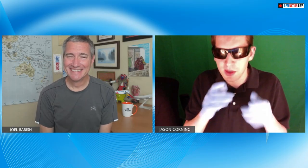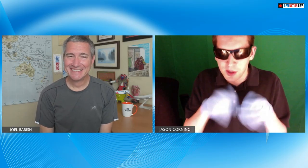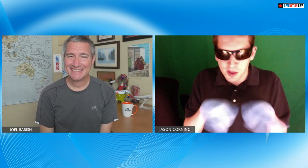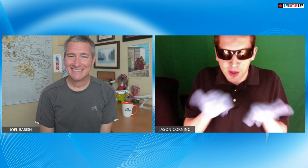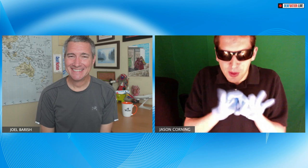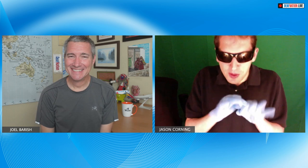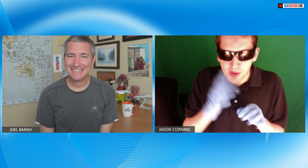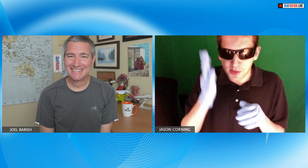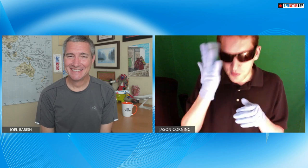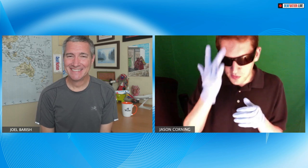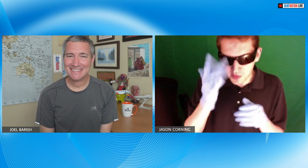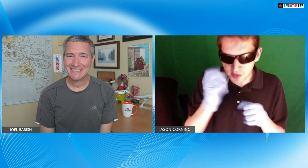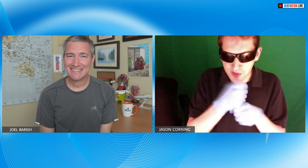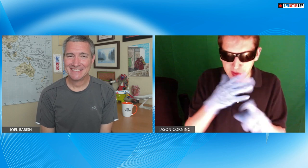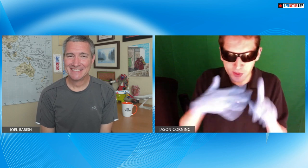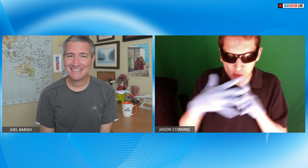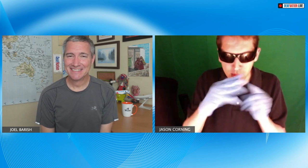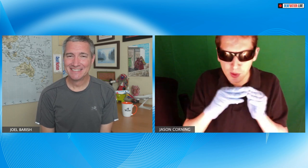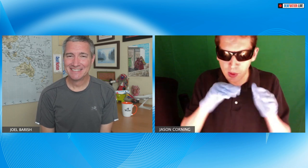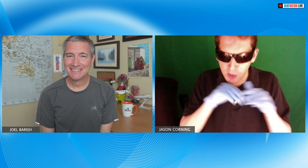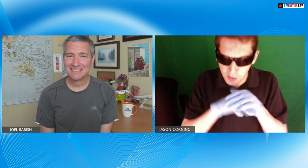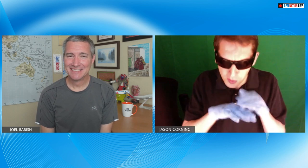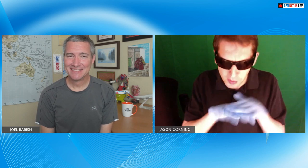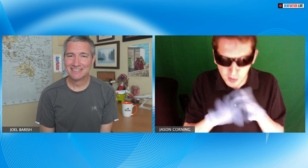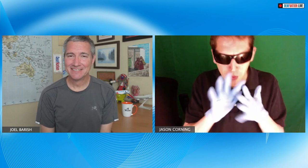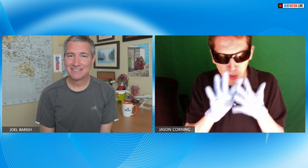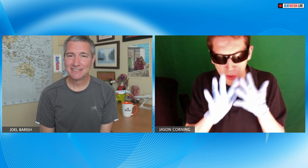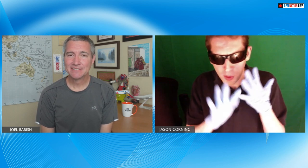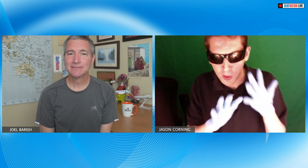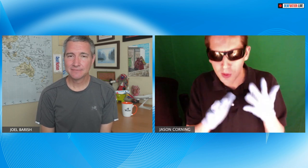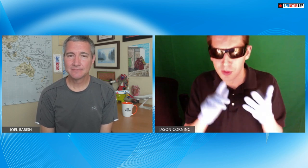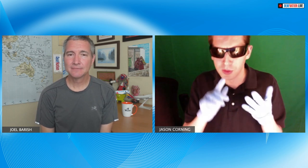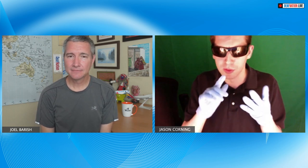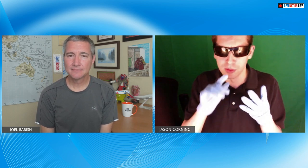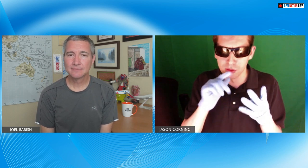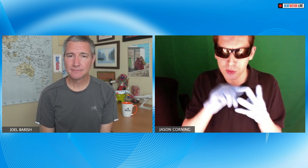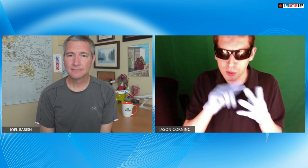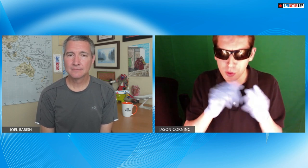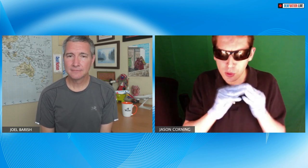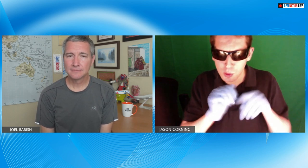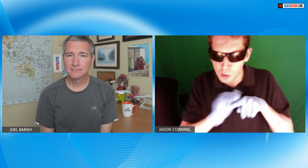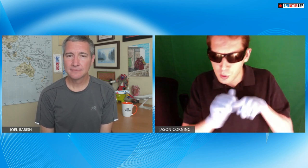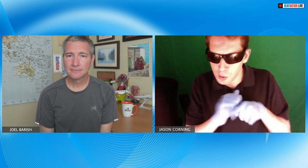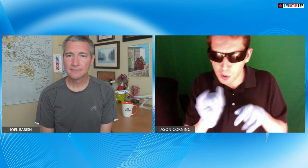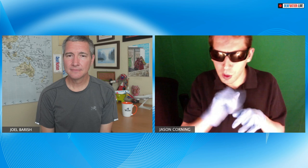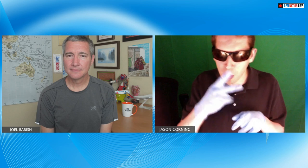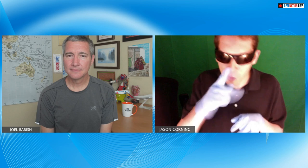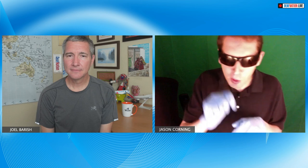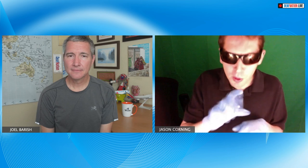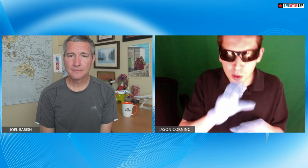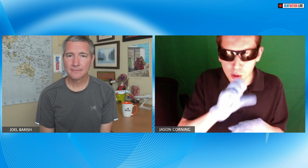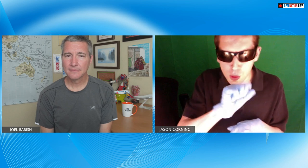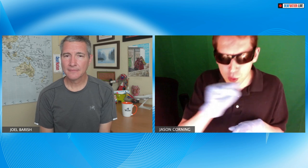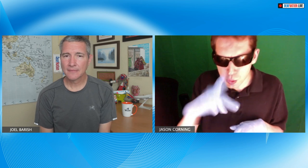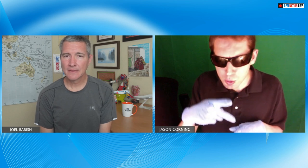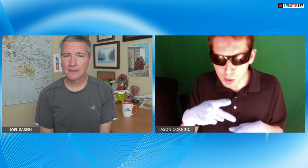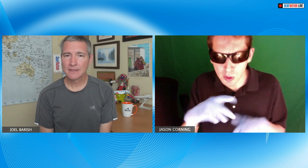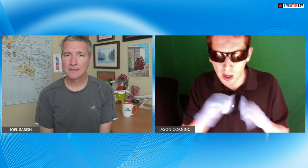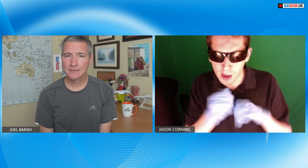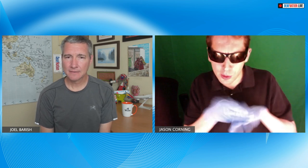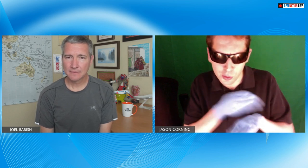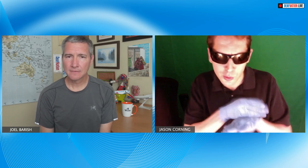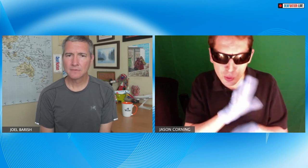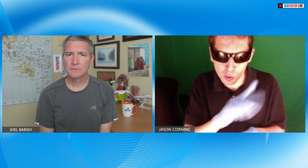provide more training on what things should look like, PT and SSP training,